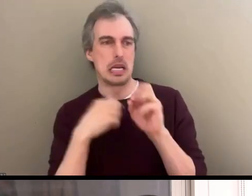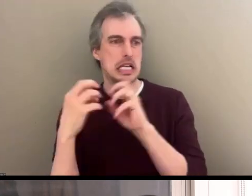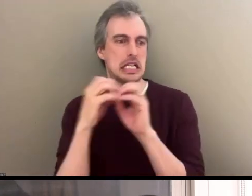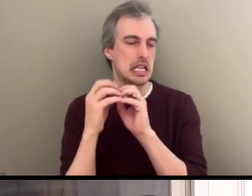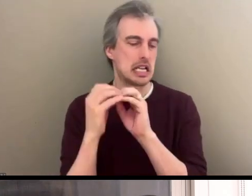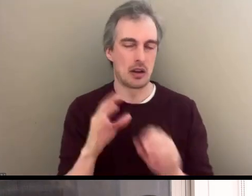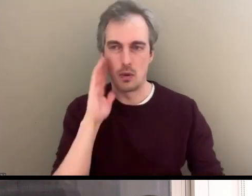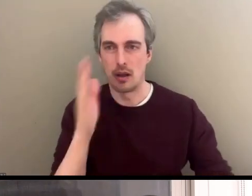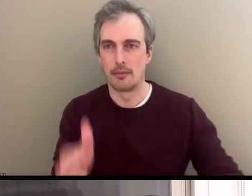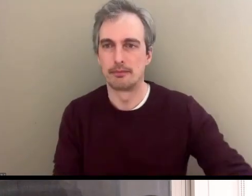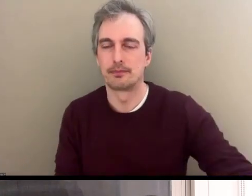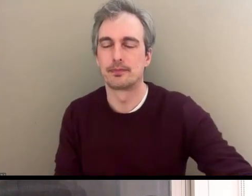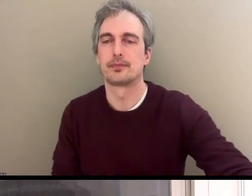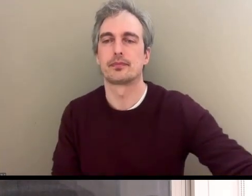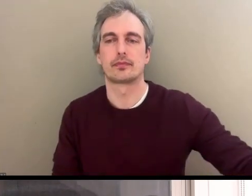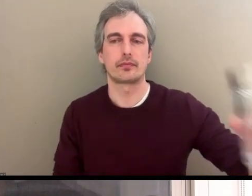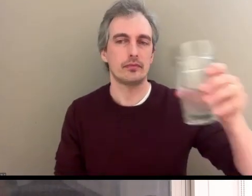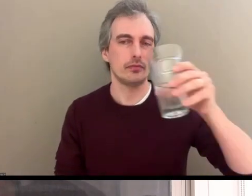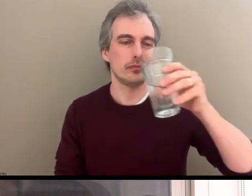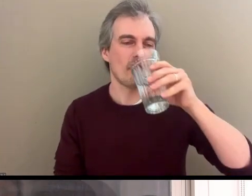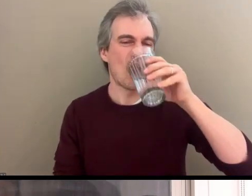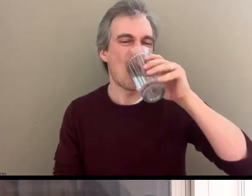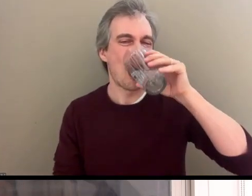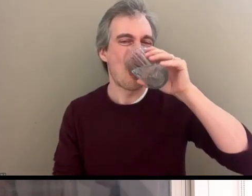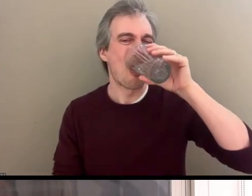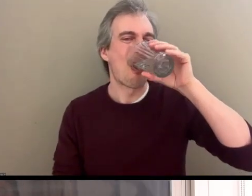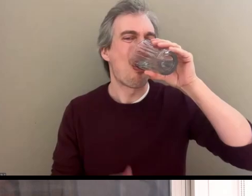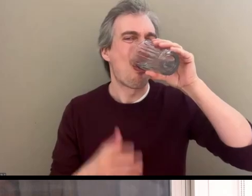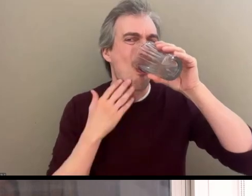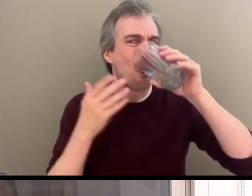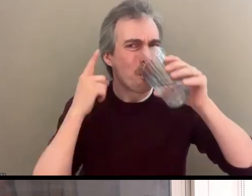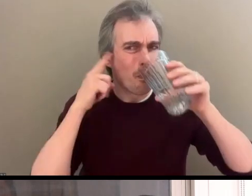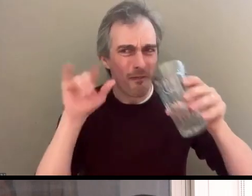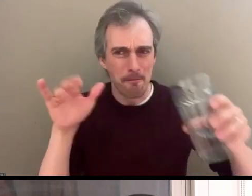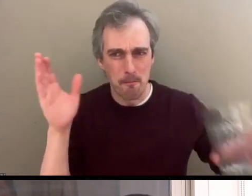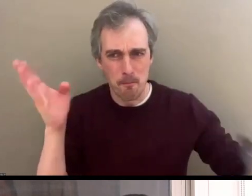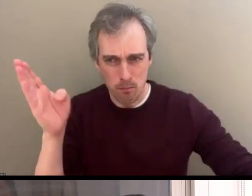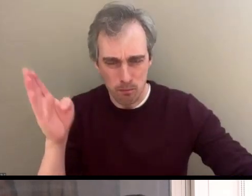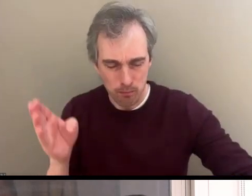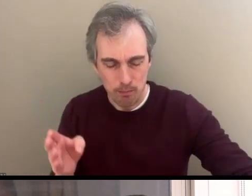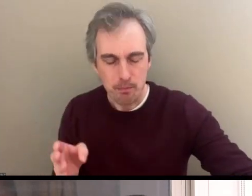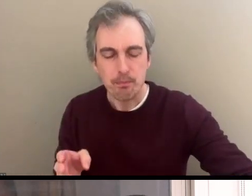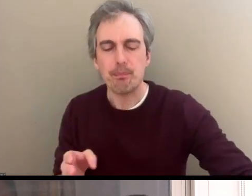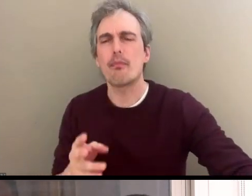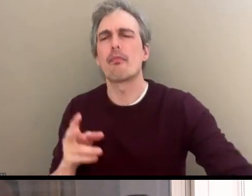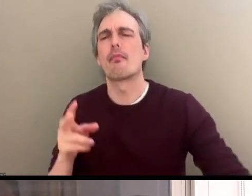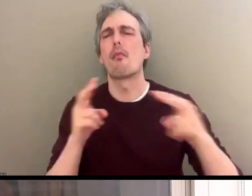Nope, go ahead. Thanks for the talk. That was very good. That's like a segue.